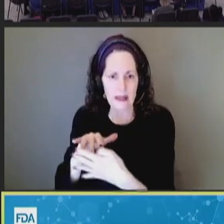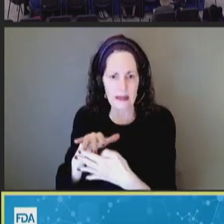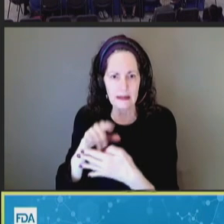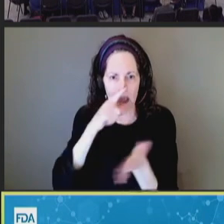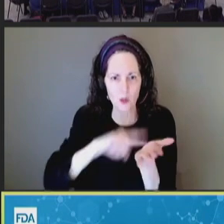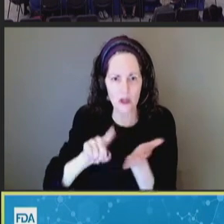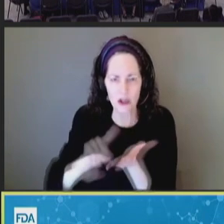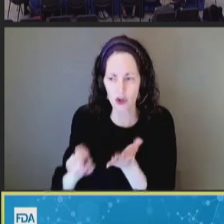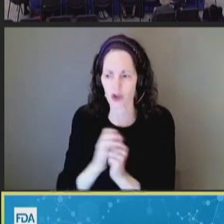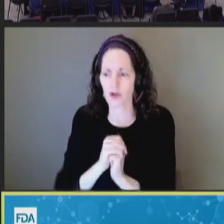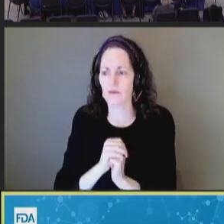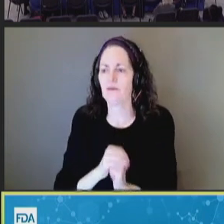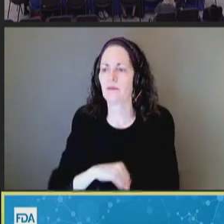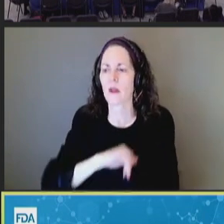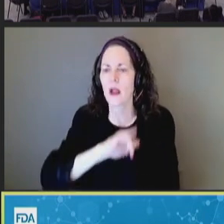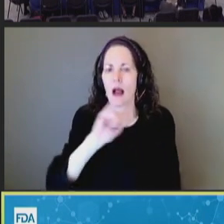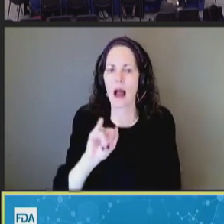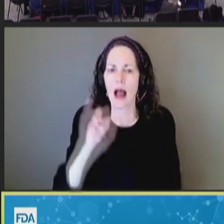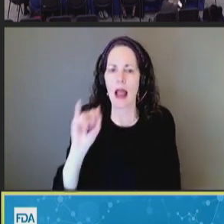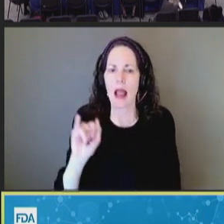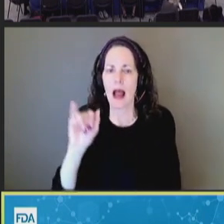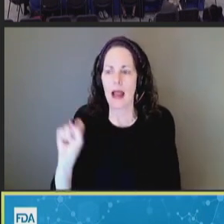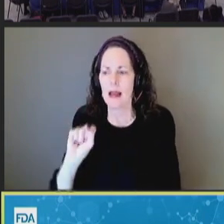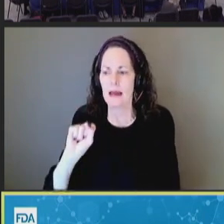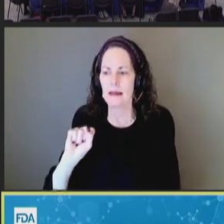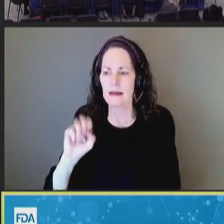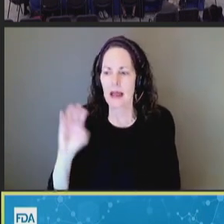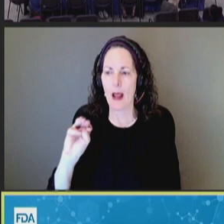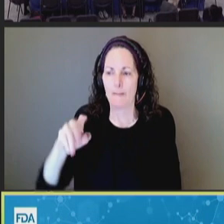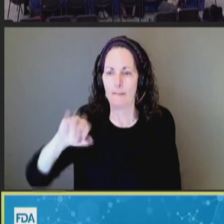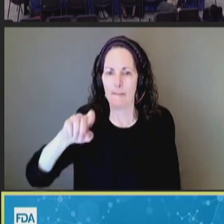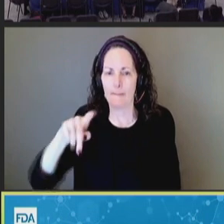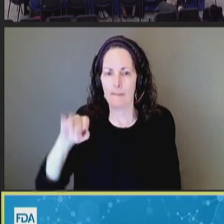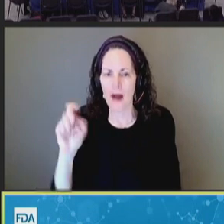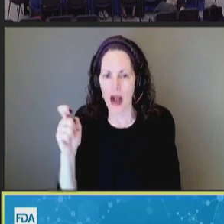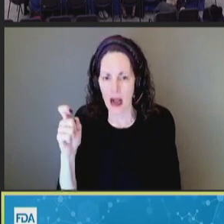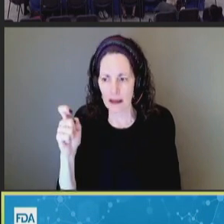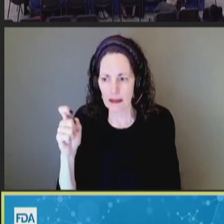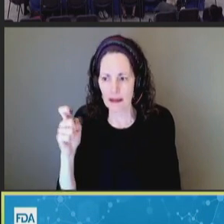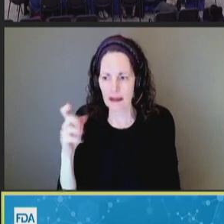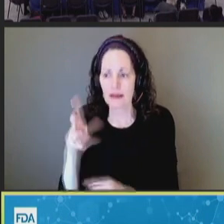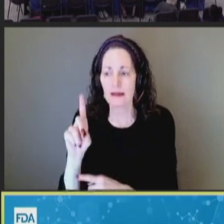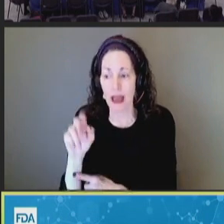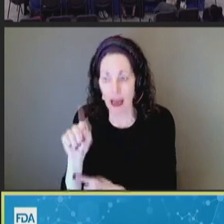mpox data captured nine times as many vaccine administration as the claims data alone.